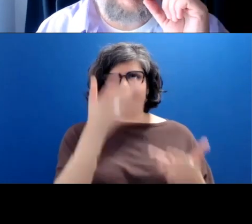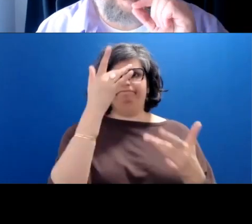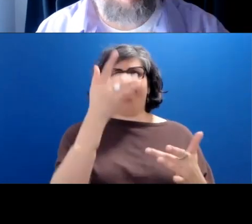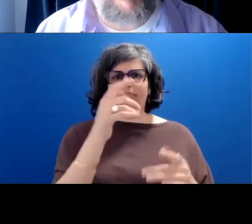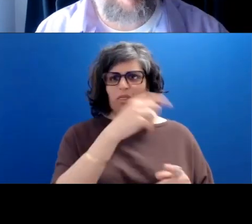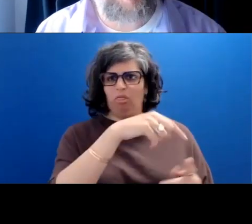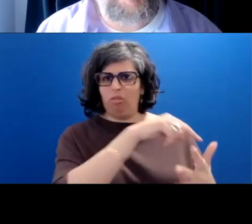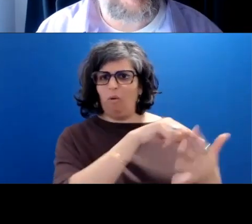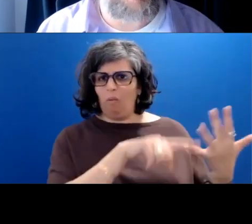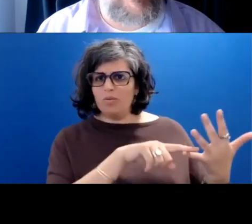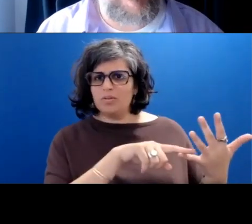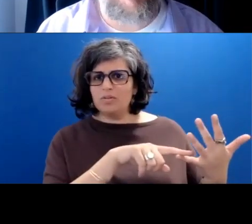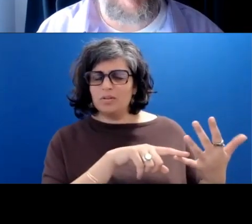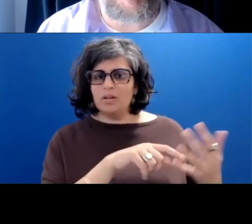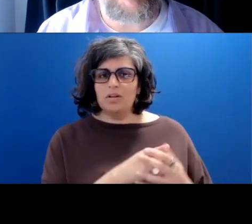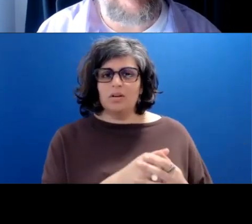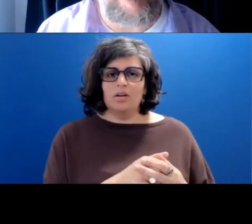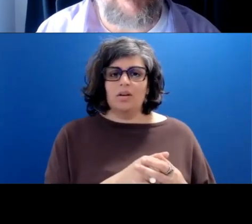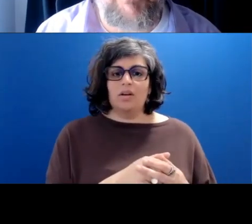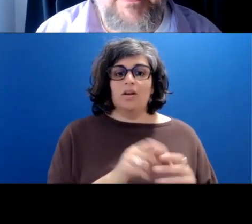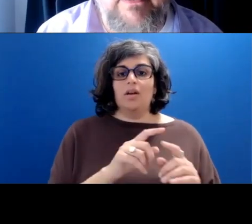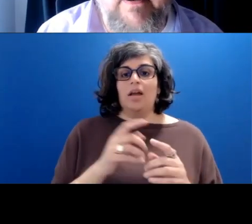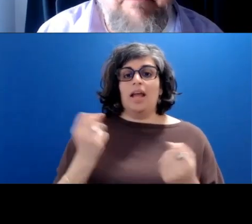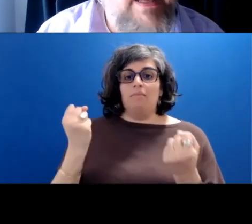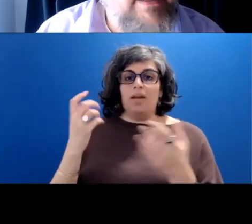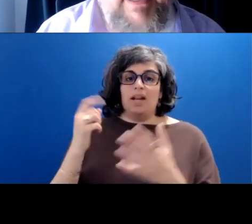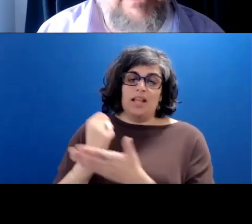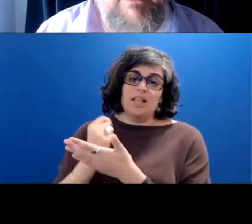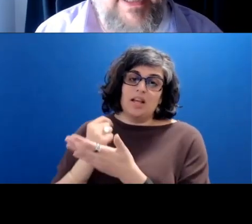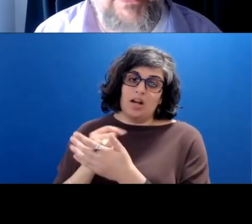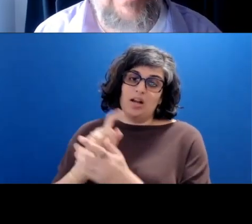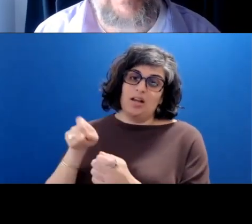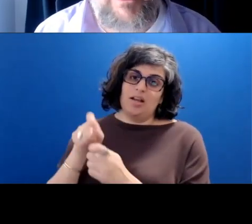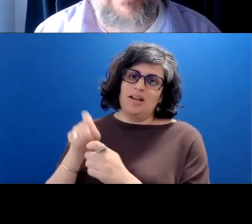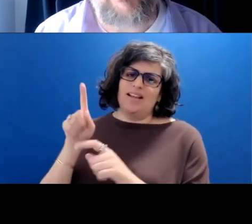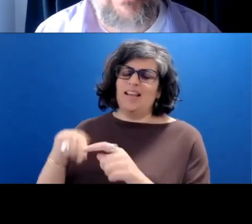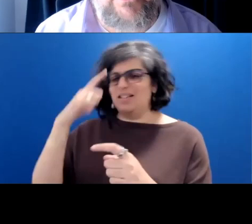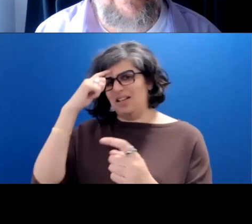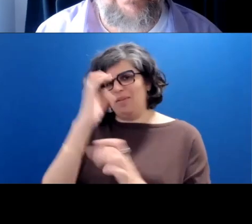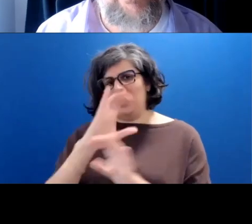And many folks, many therapists in particular, can't imagine this model either.